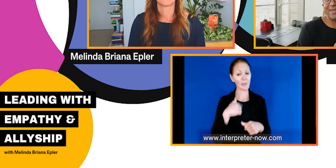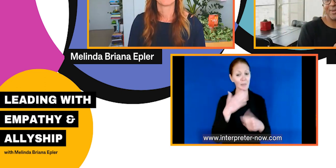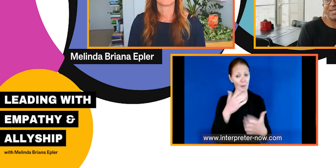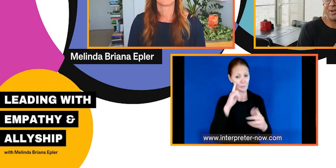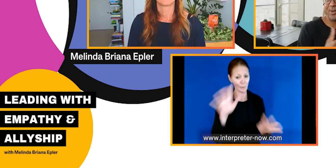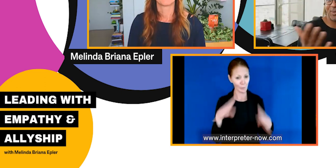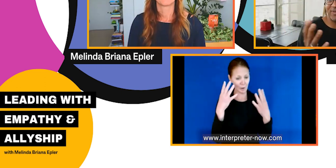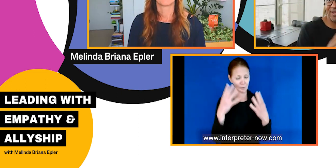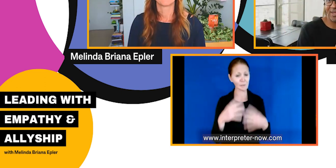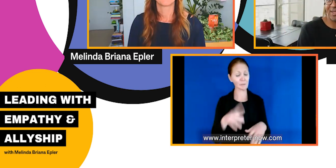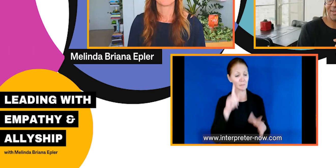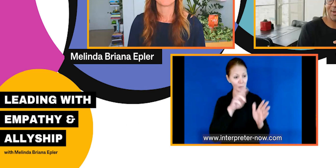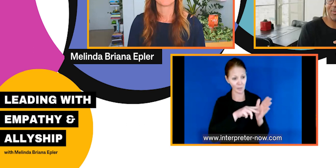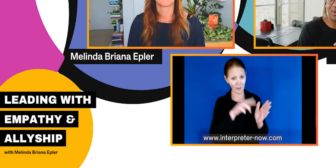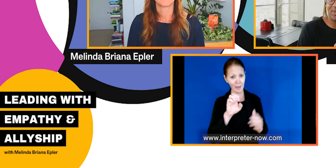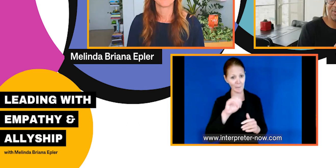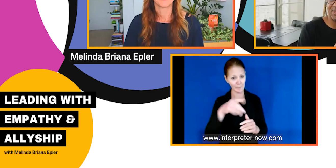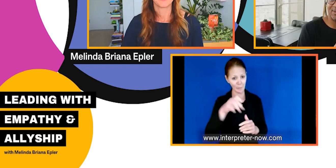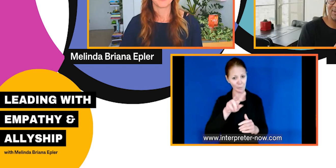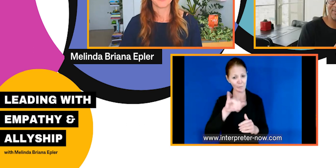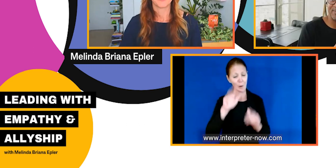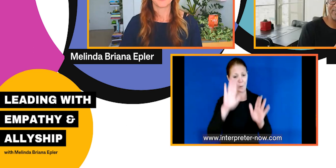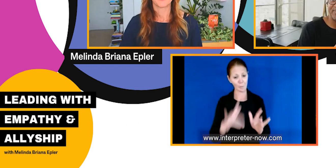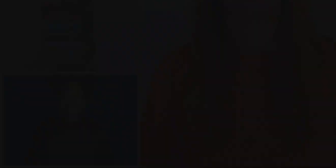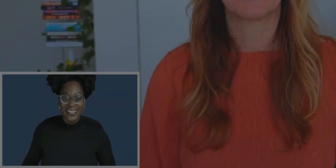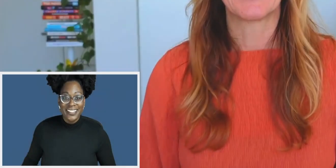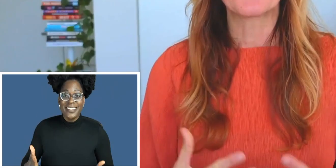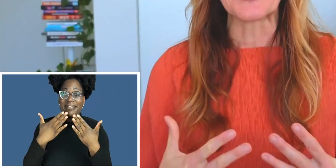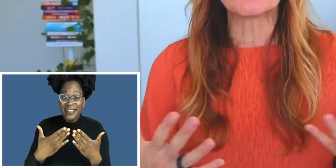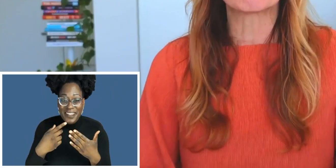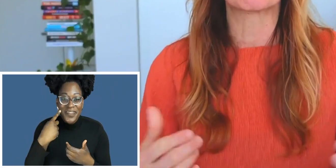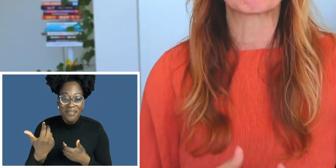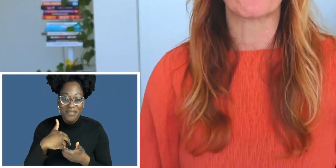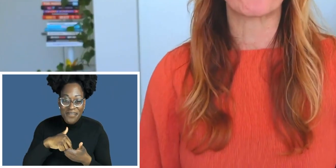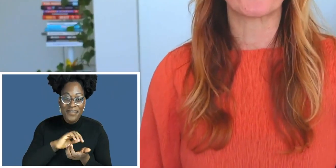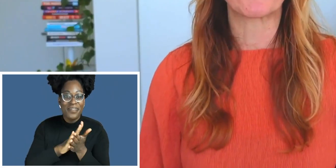Check out Empovia, and we hope you reach out soon. Thank you, Wayne. Thank you for being part of our community.